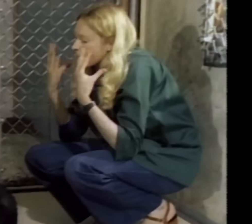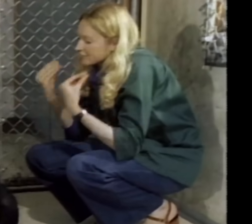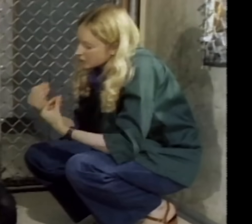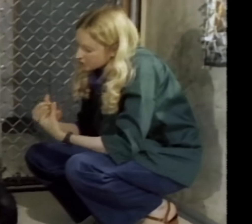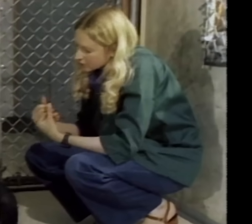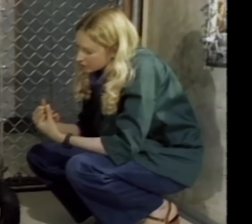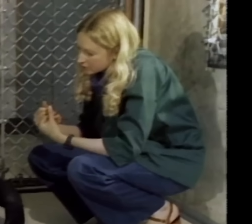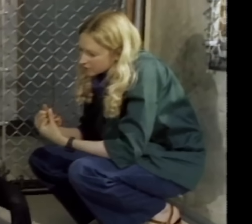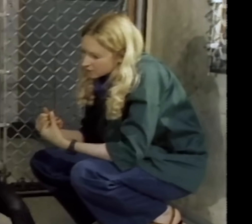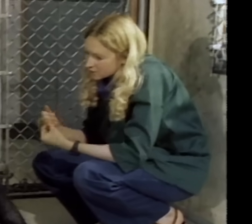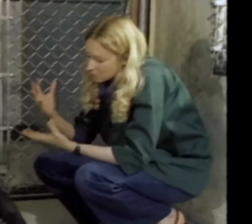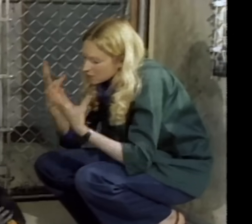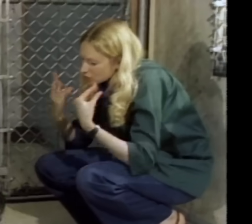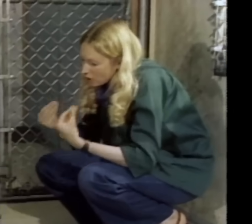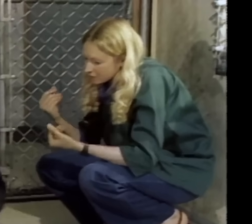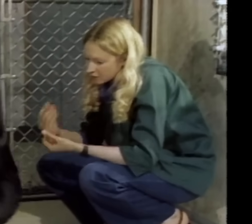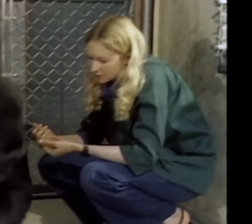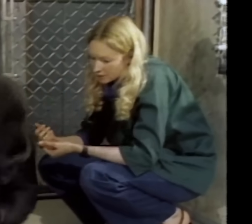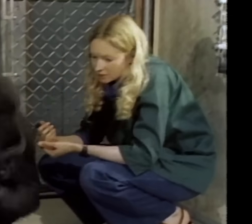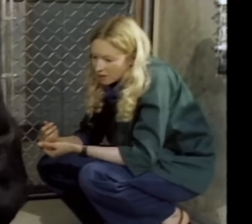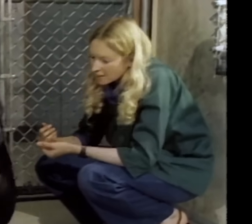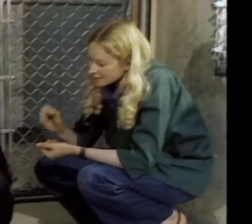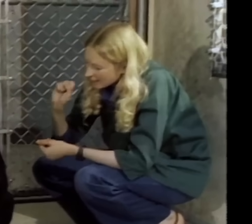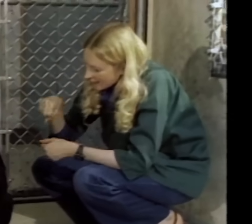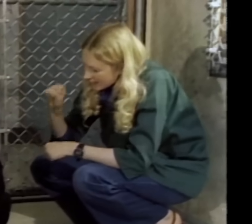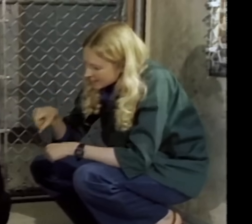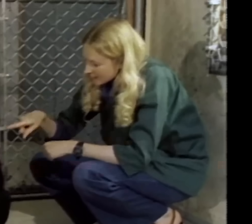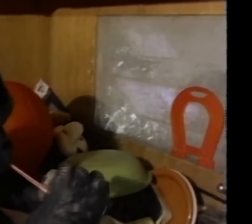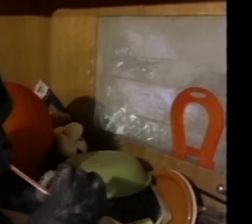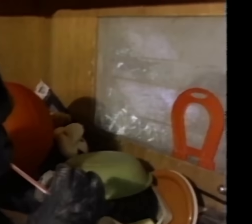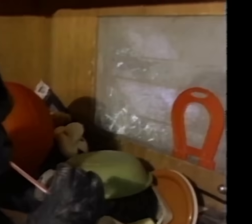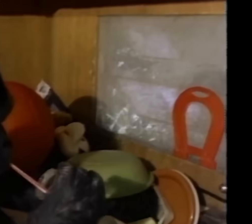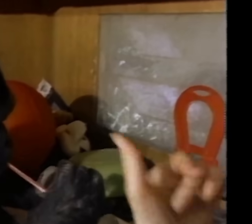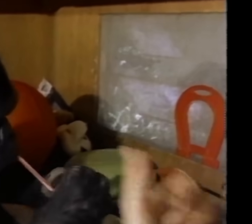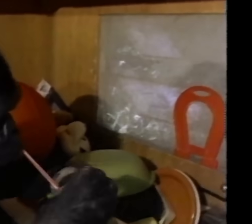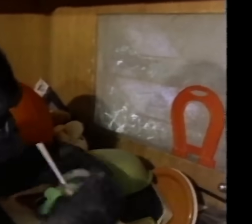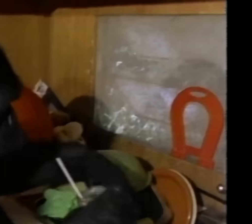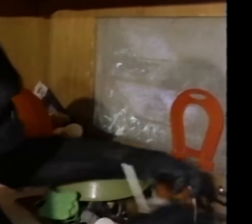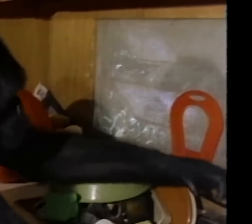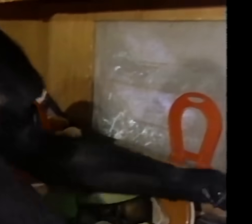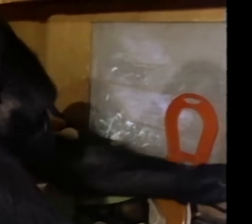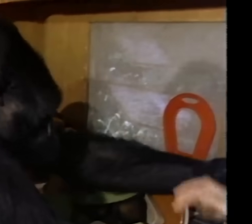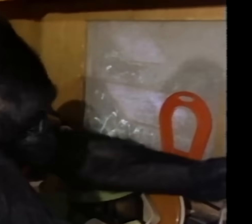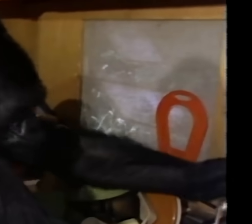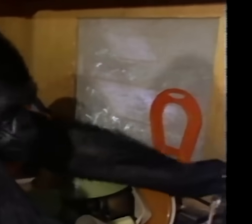why did all of the research into ape communication and ape language acquisition stop? To answer that question, and to understand why Koko couldn't talk,